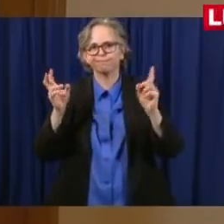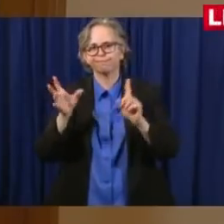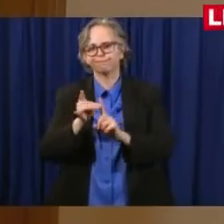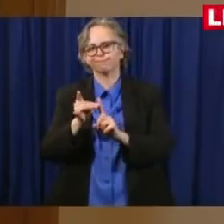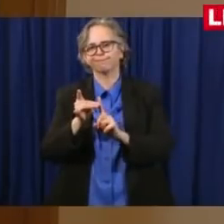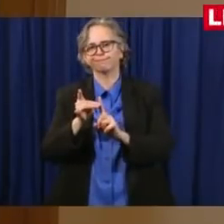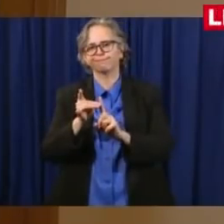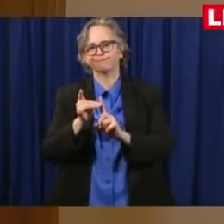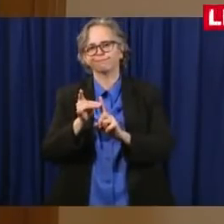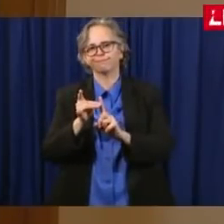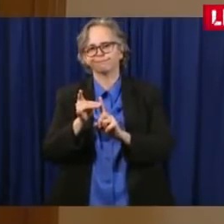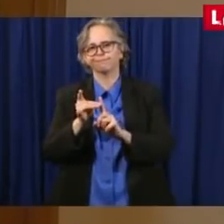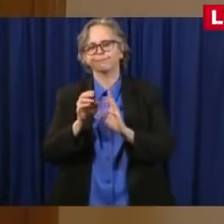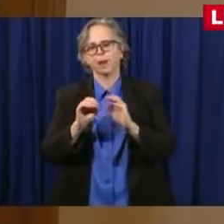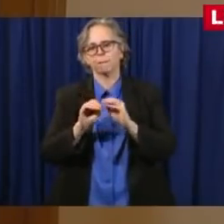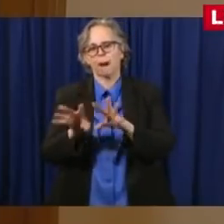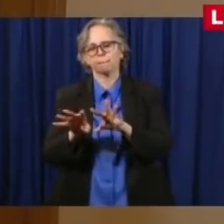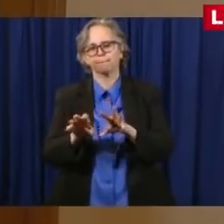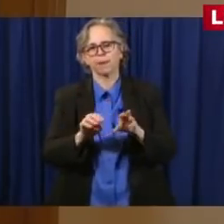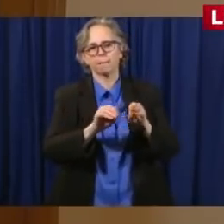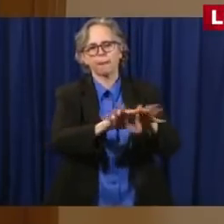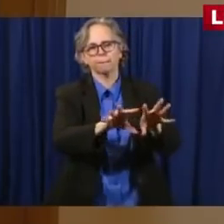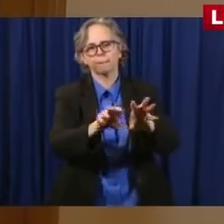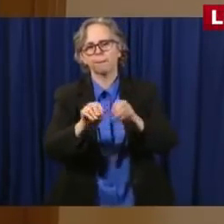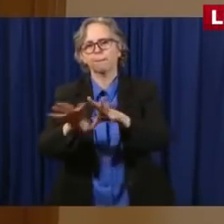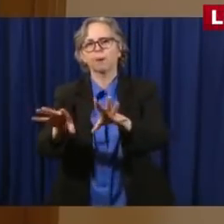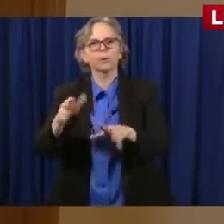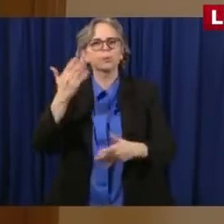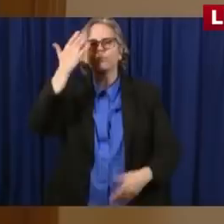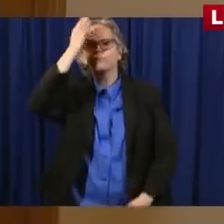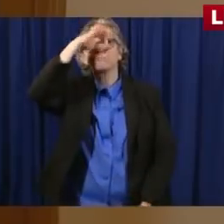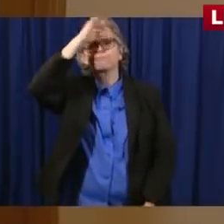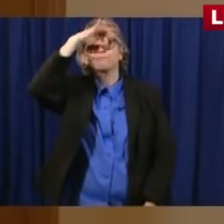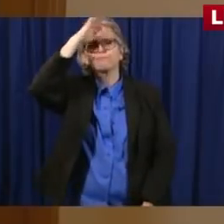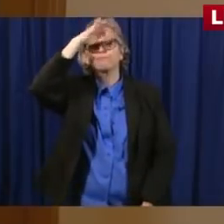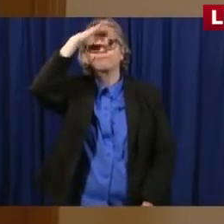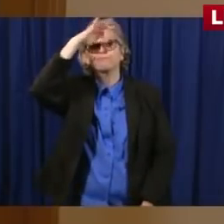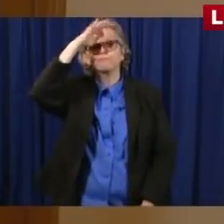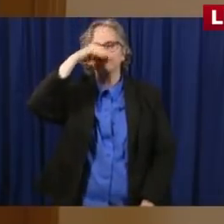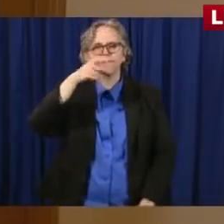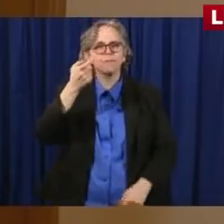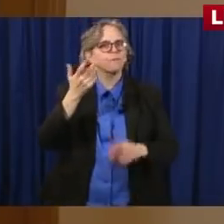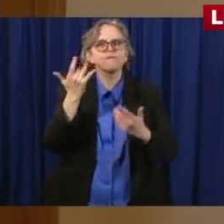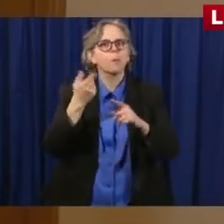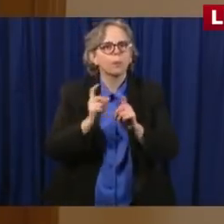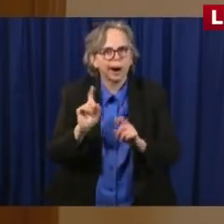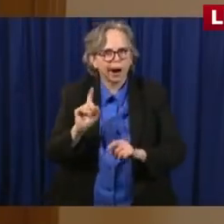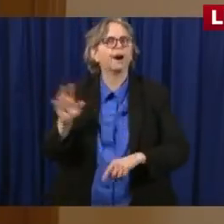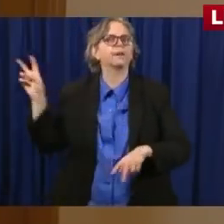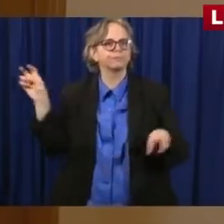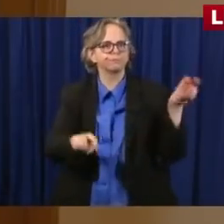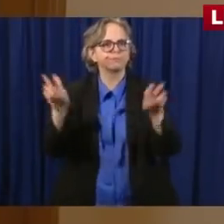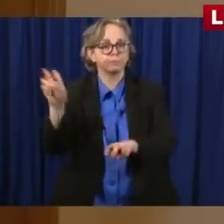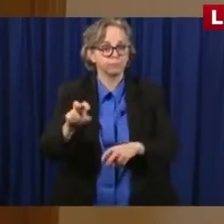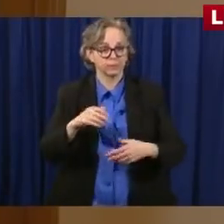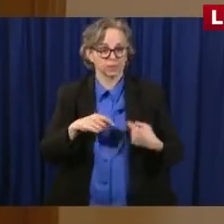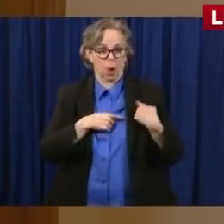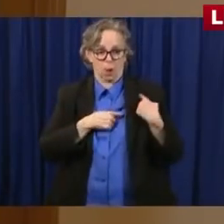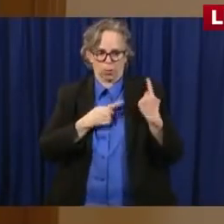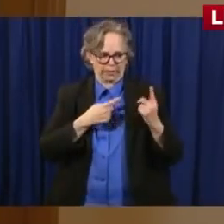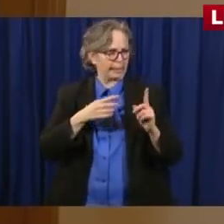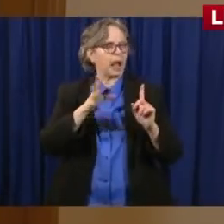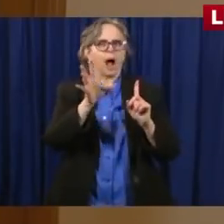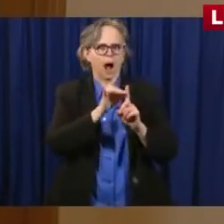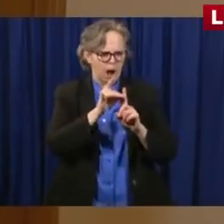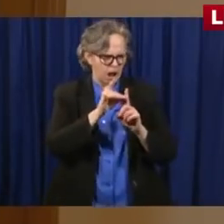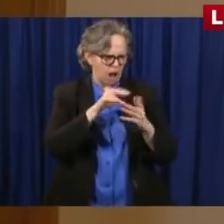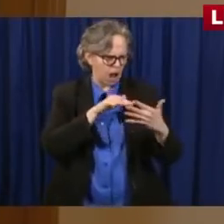MANY PEOPLE CAME BACK FROM PLACES THAT WERE ENDEMIC WITH THE VIRUS AND BROUGHT IT BACK ALL OVER THE COUNTRY.